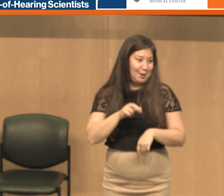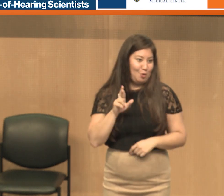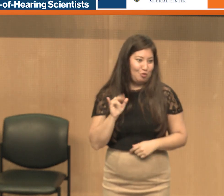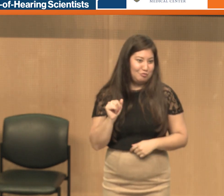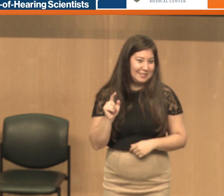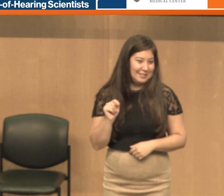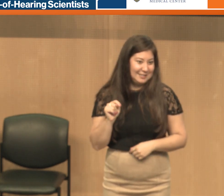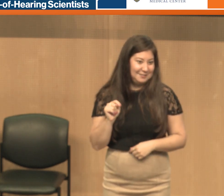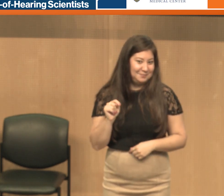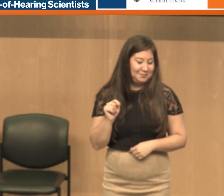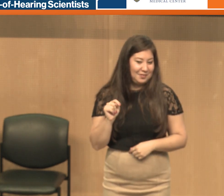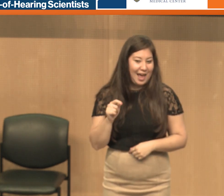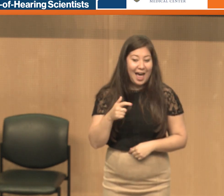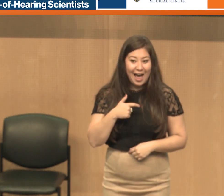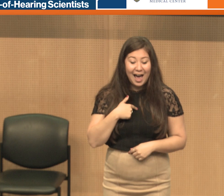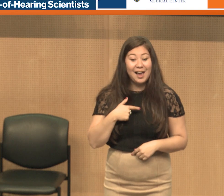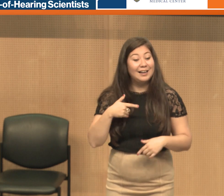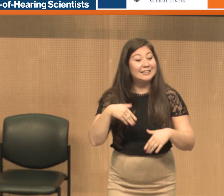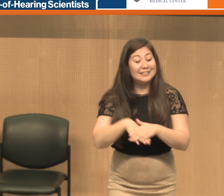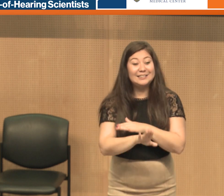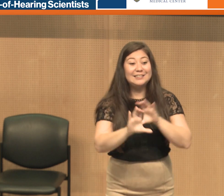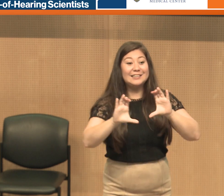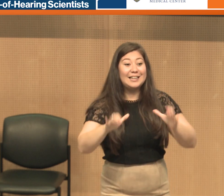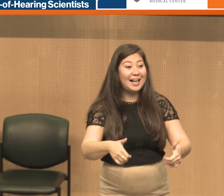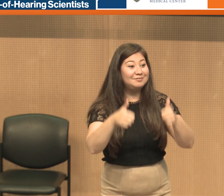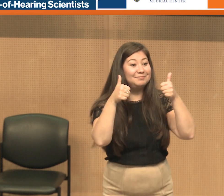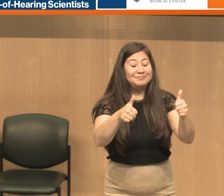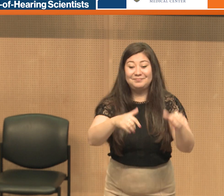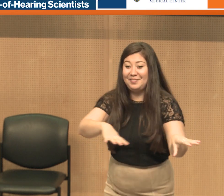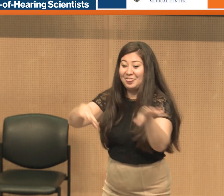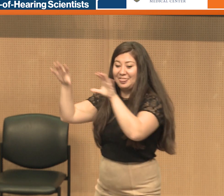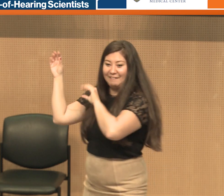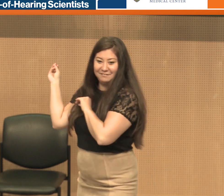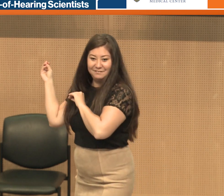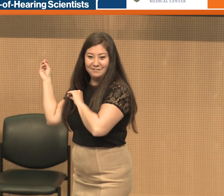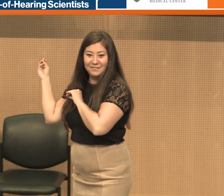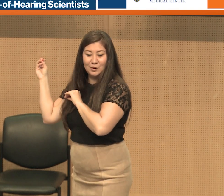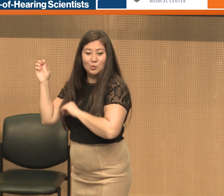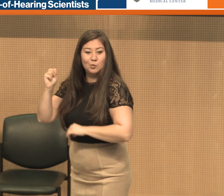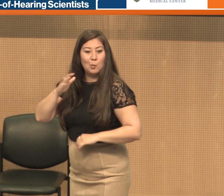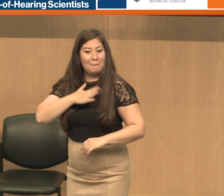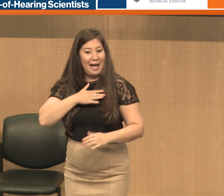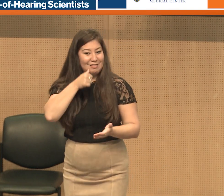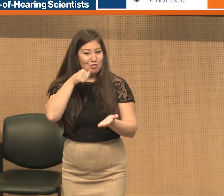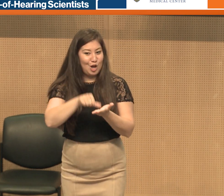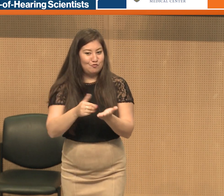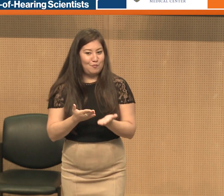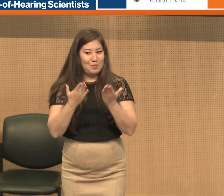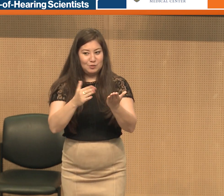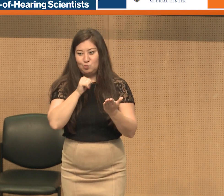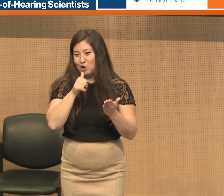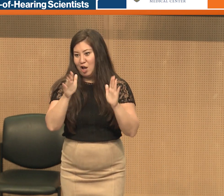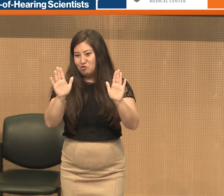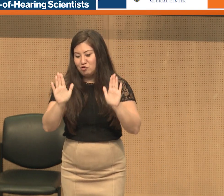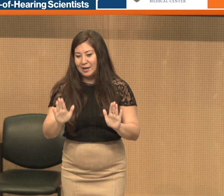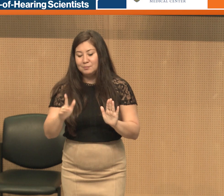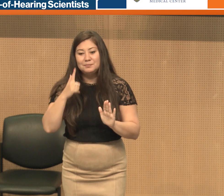That is one thing that I did not do while I was here at RIT. I would go to class and then leave. And so, my letters of recommendation